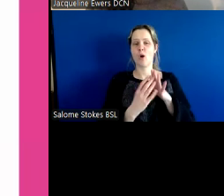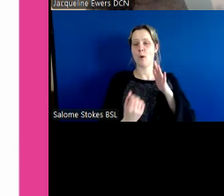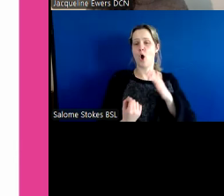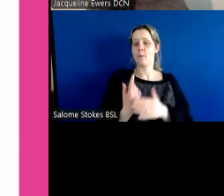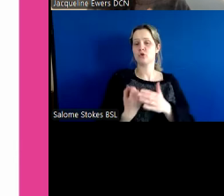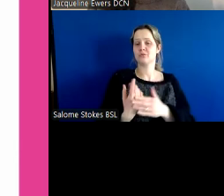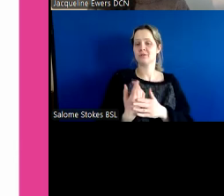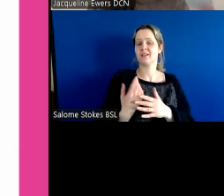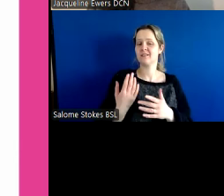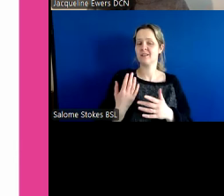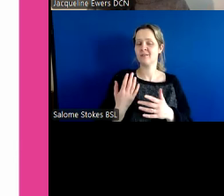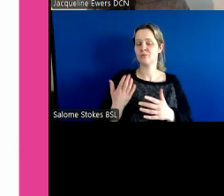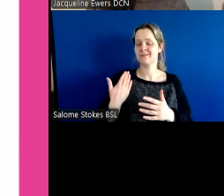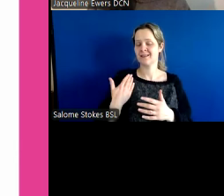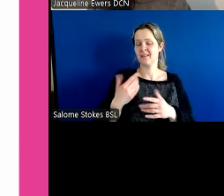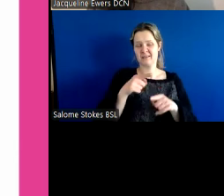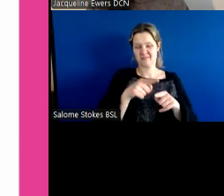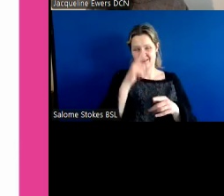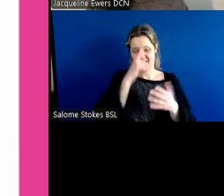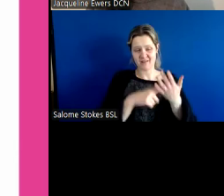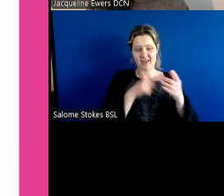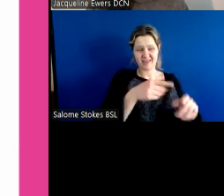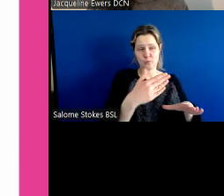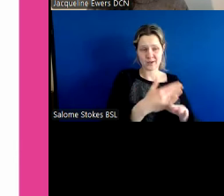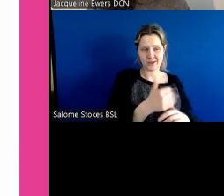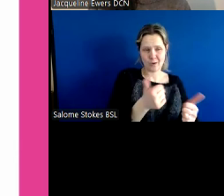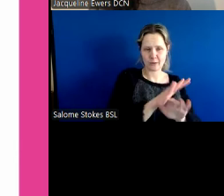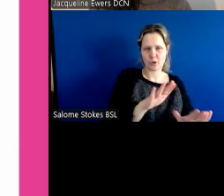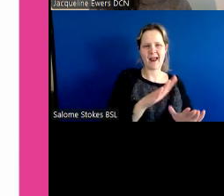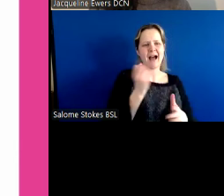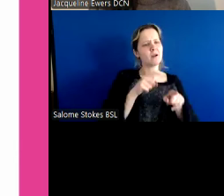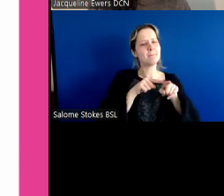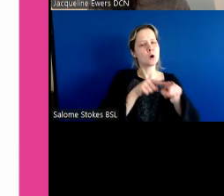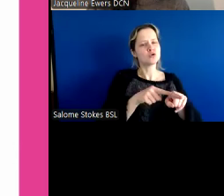about whether they're working, because they're being monitored and tracked. Let's get straight to it.